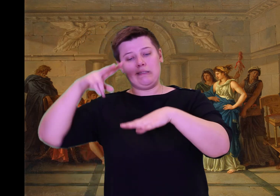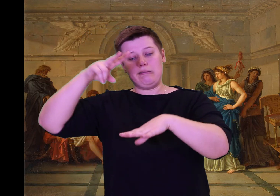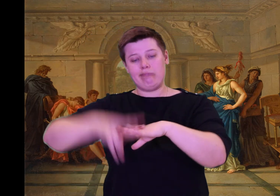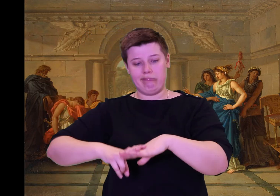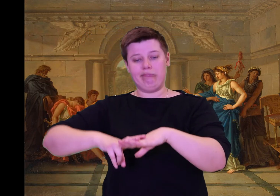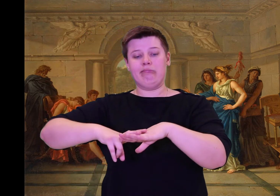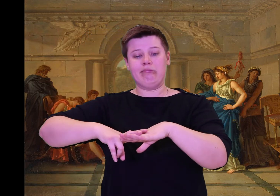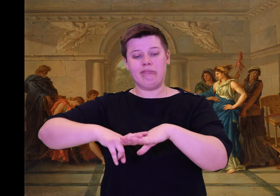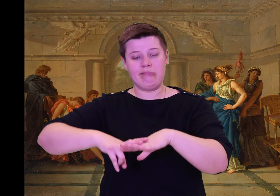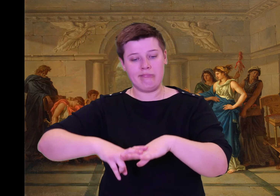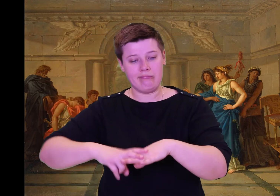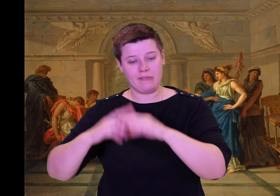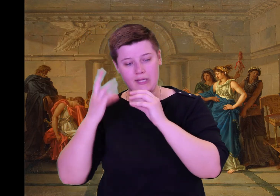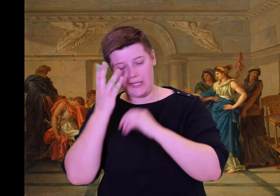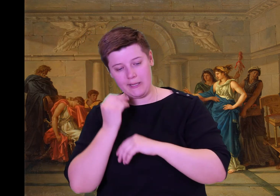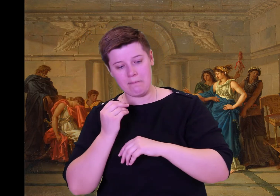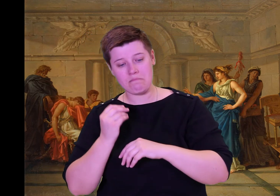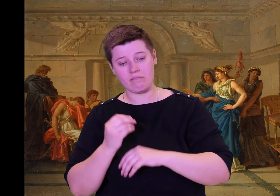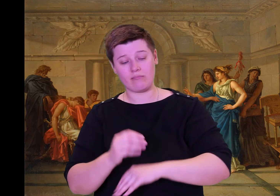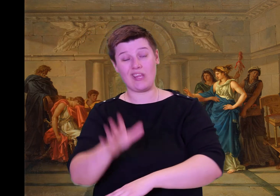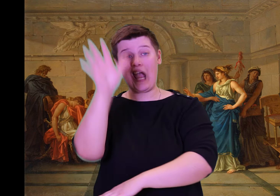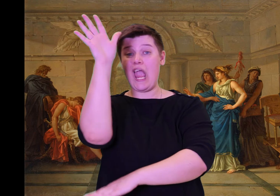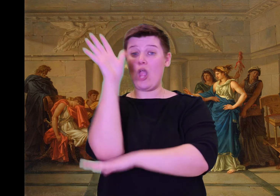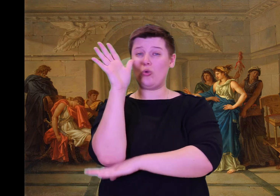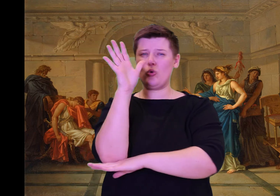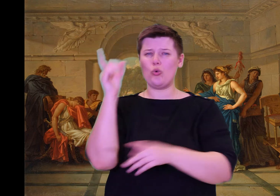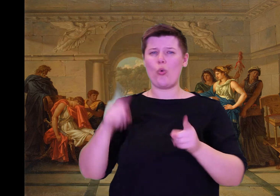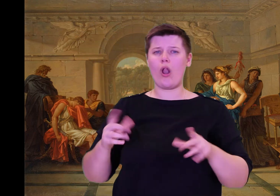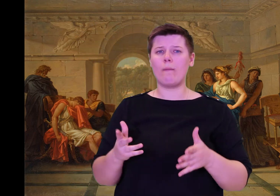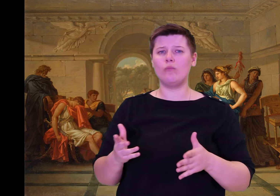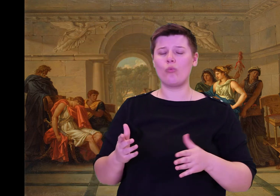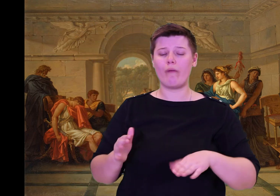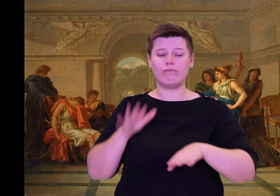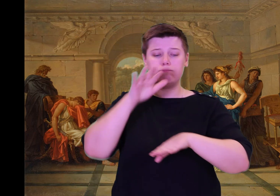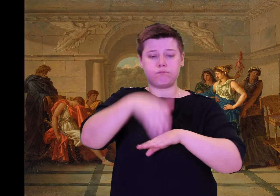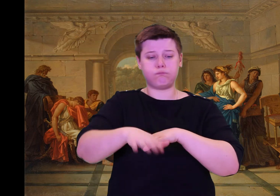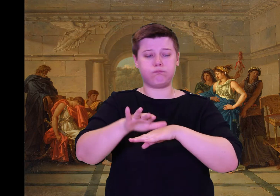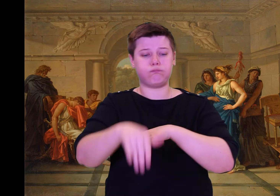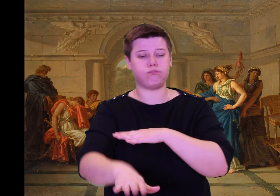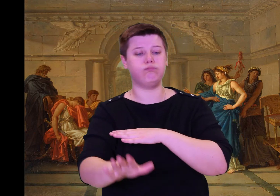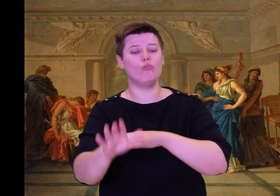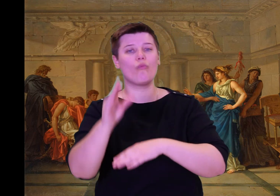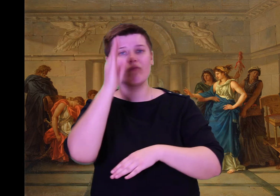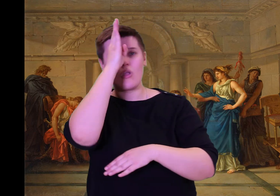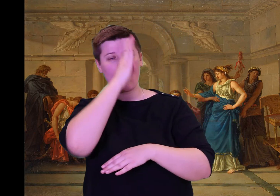She scooped out hiding places in the sand, and sat to wait. We came right up to her.